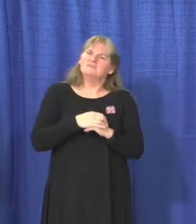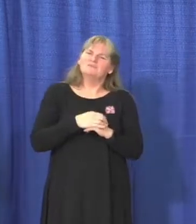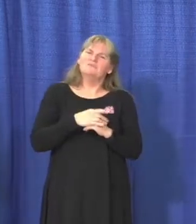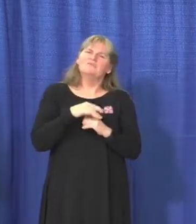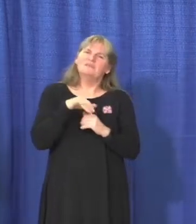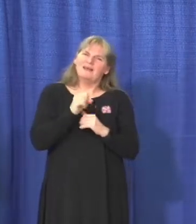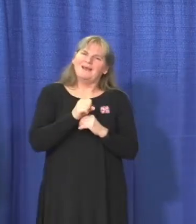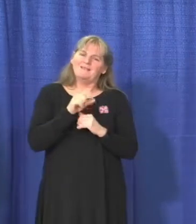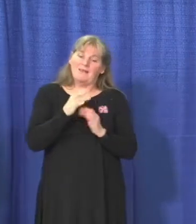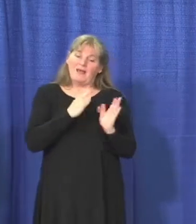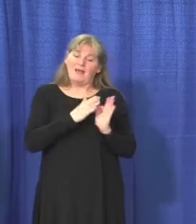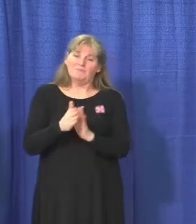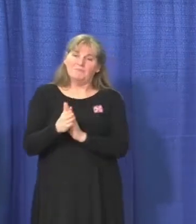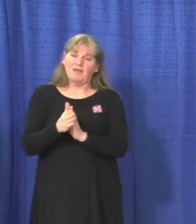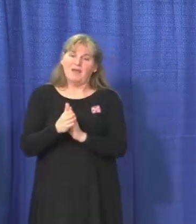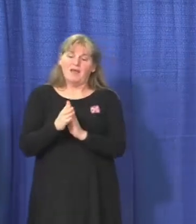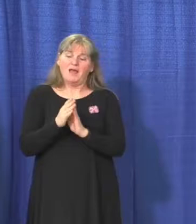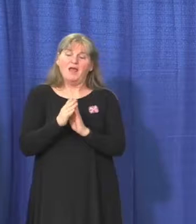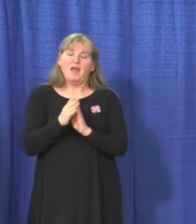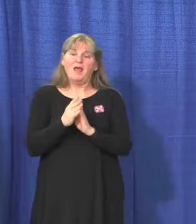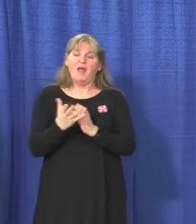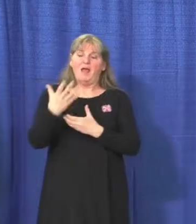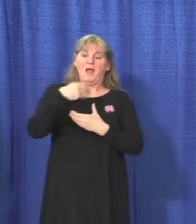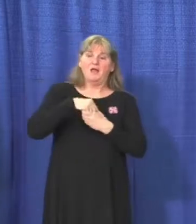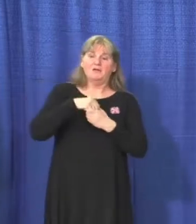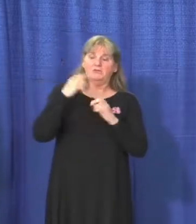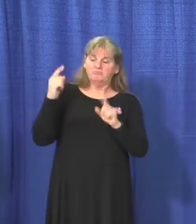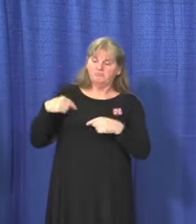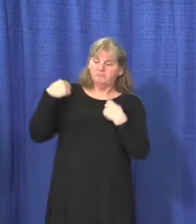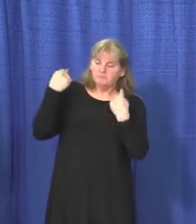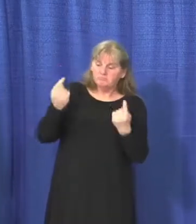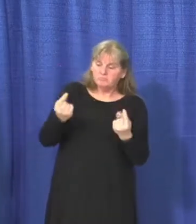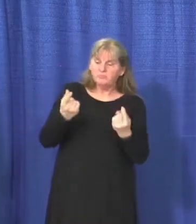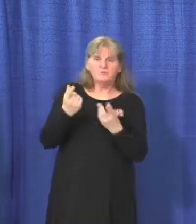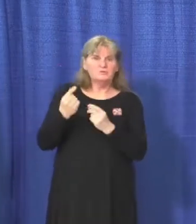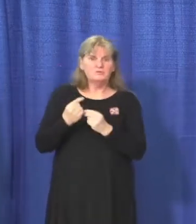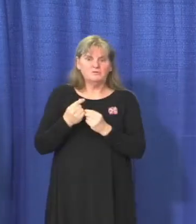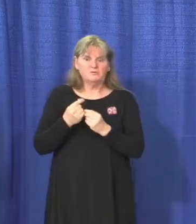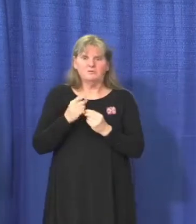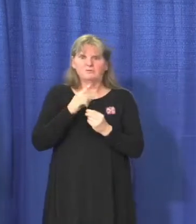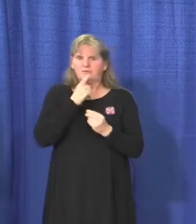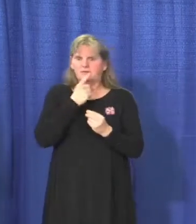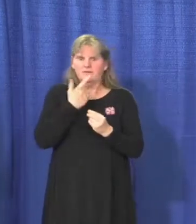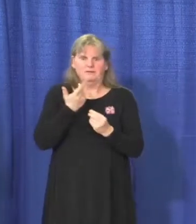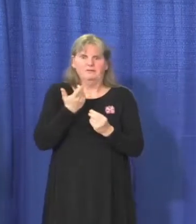over the last year and there's no roadmap for this. And we've created it.